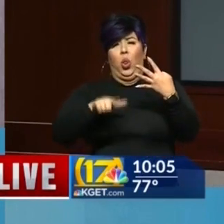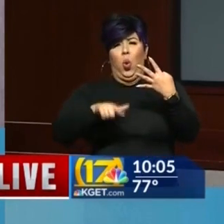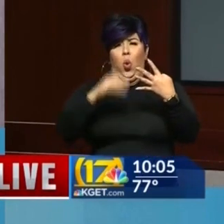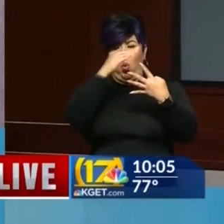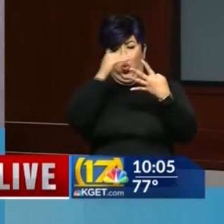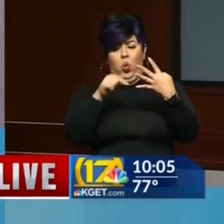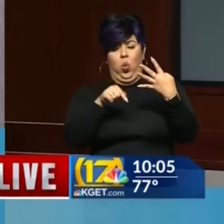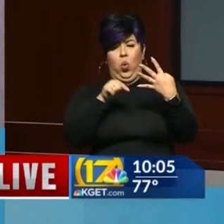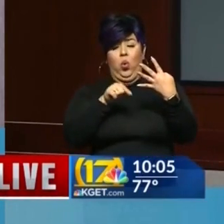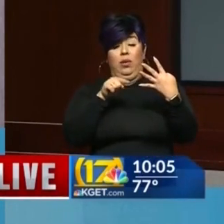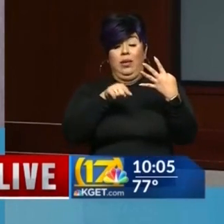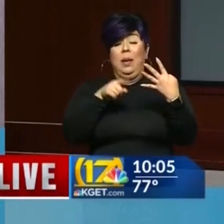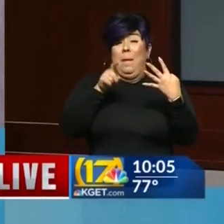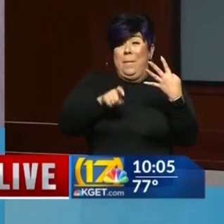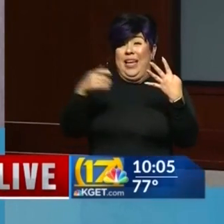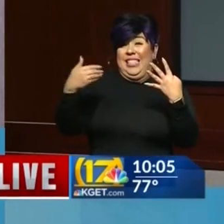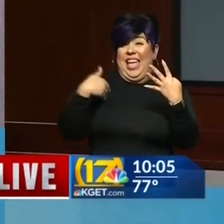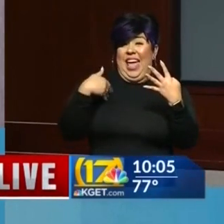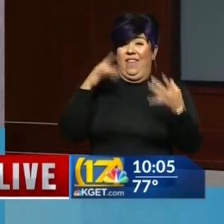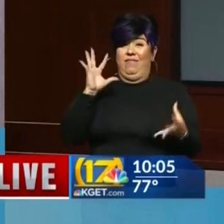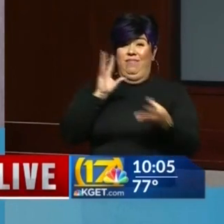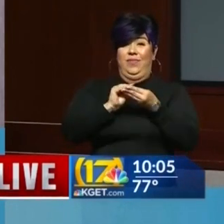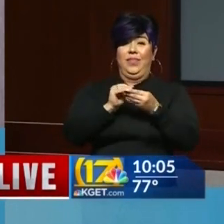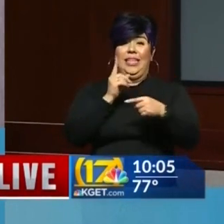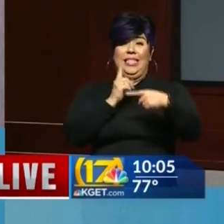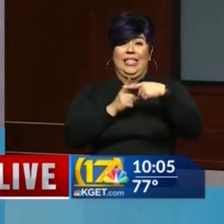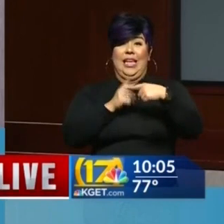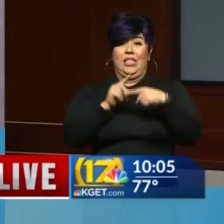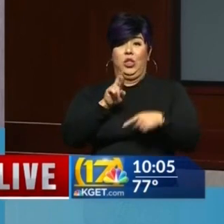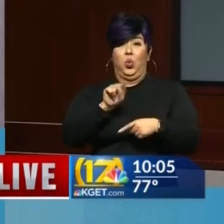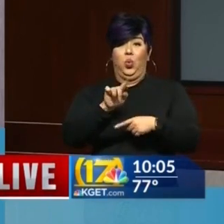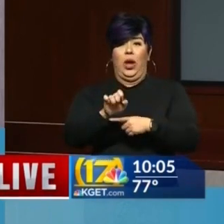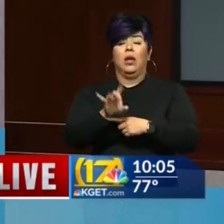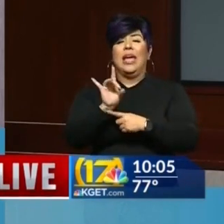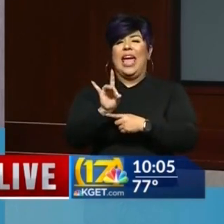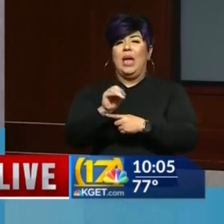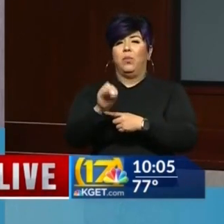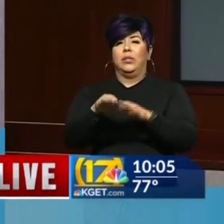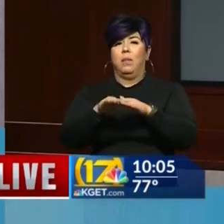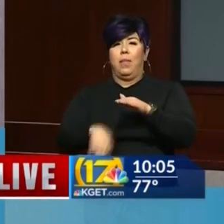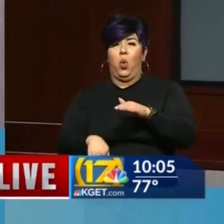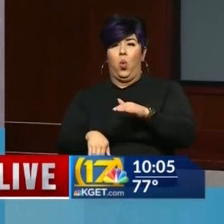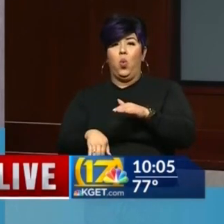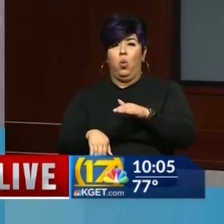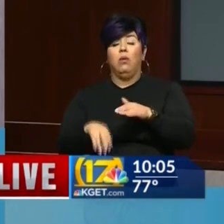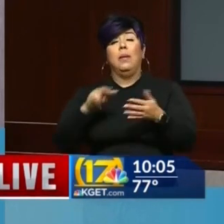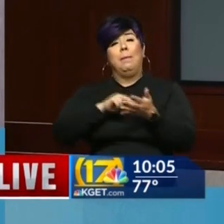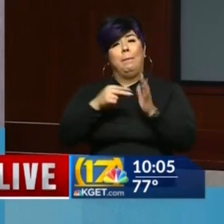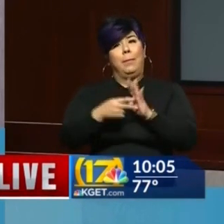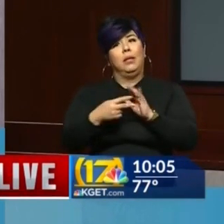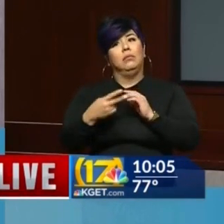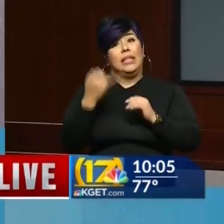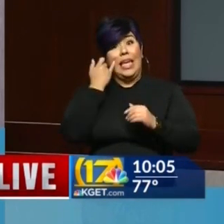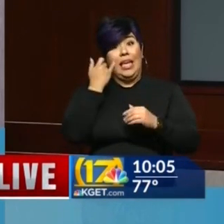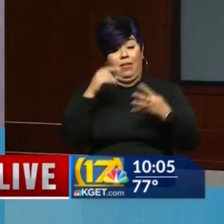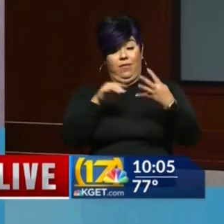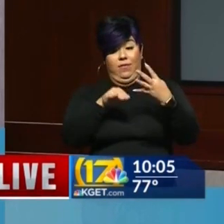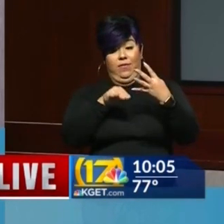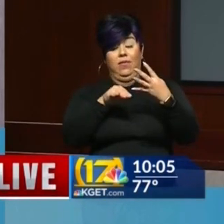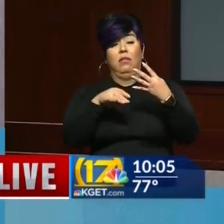OTHERS. 25 PERCENT OF THOSE LOWEST